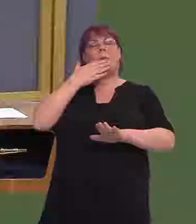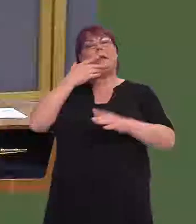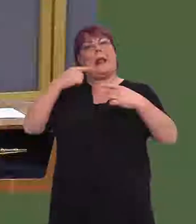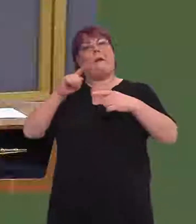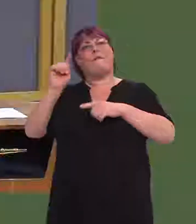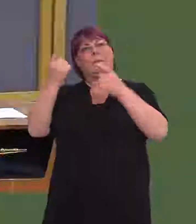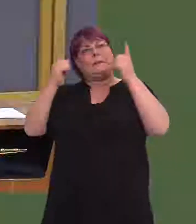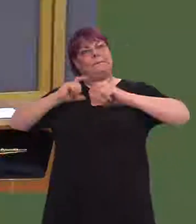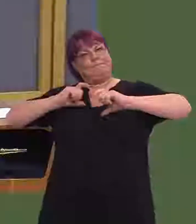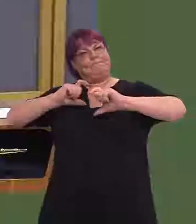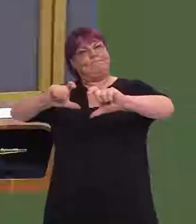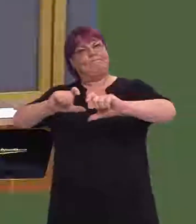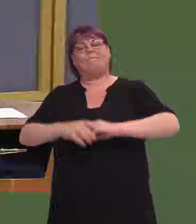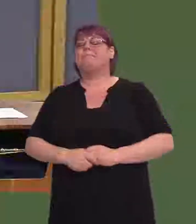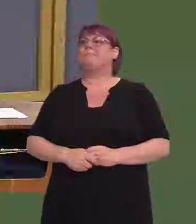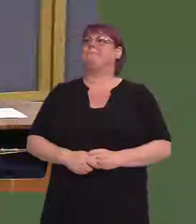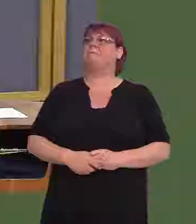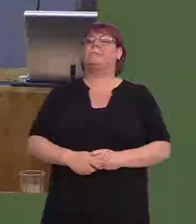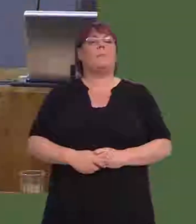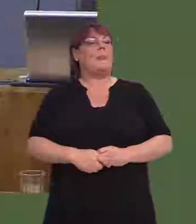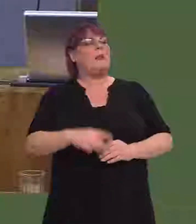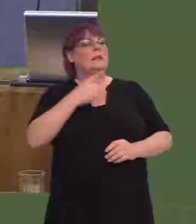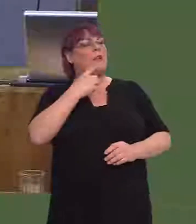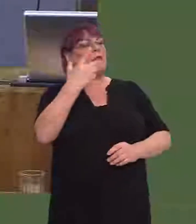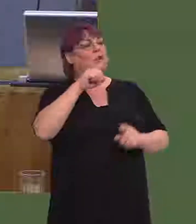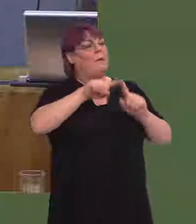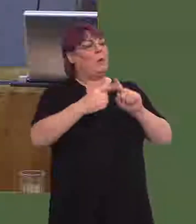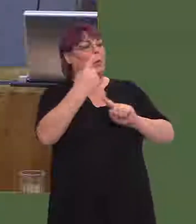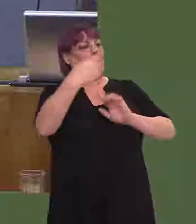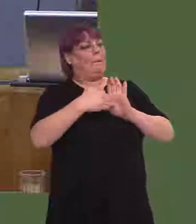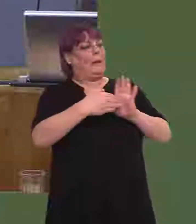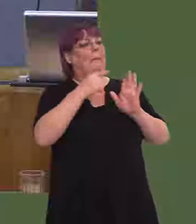Carwyn Jones AM: He has made reference to a £13.1 million allocation to Betsi Cadwaladr